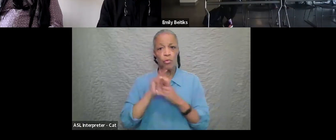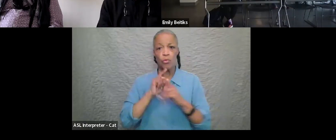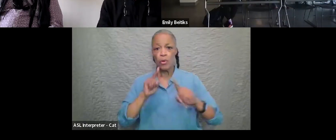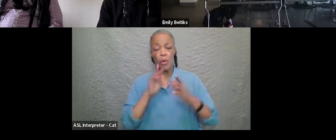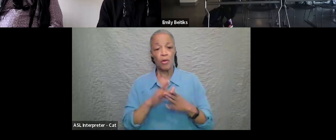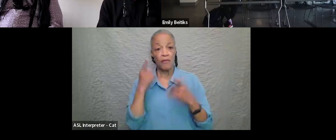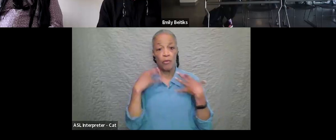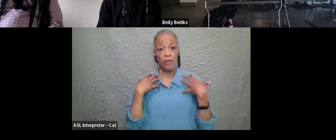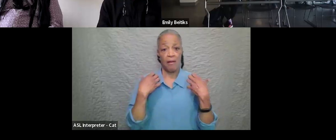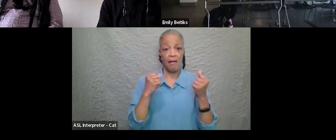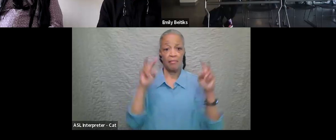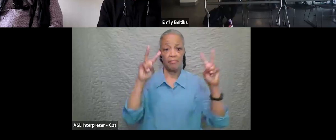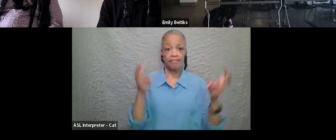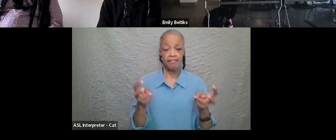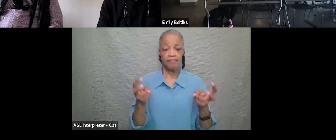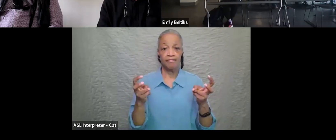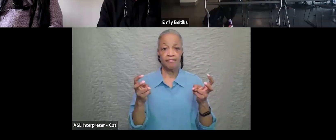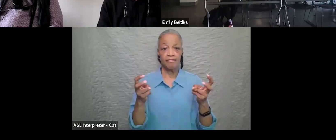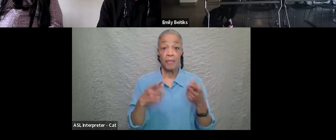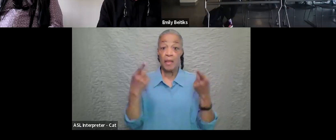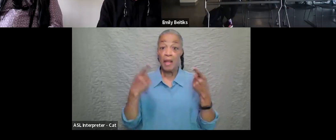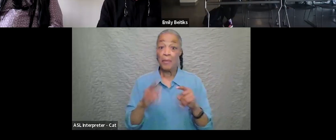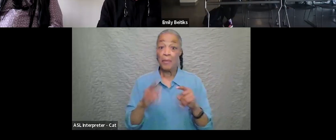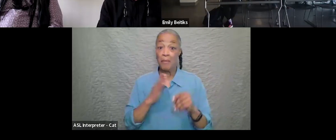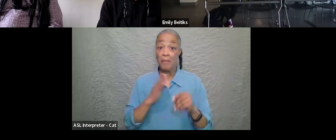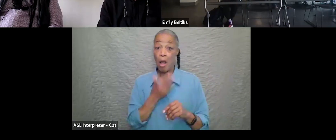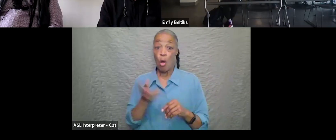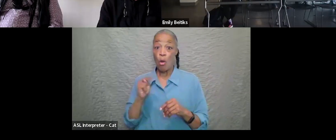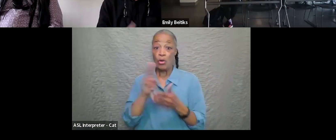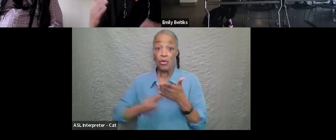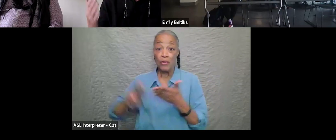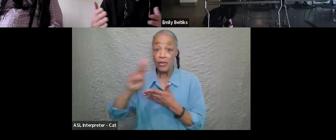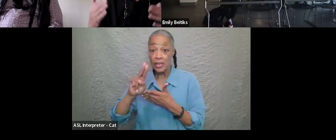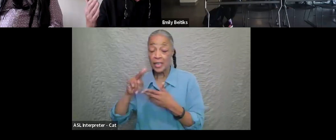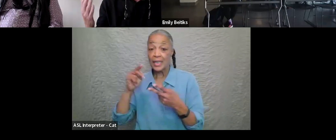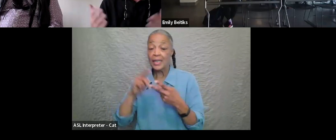Partly because it took place at my own university, and partly because, you know,